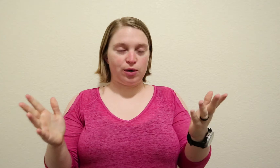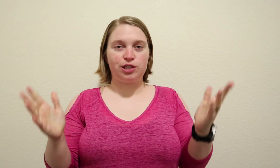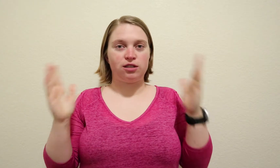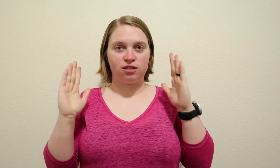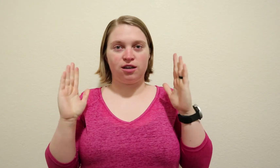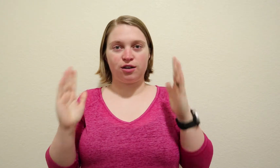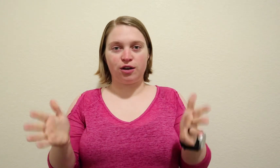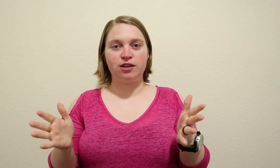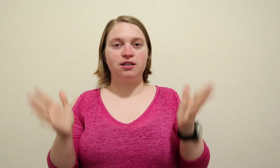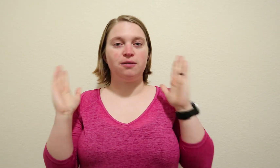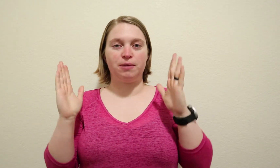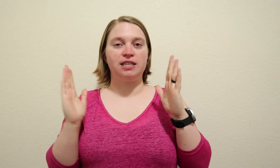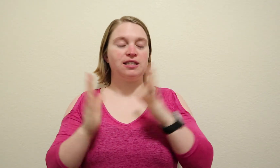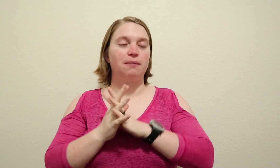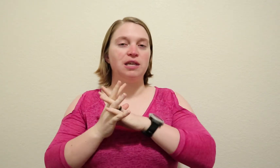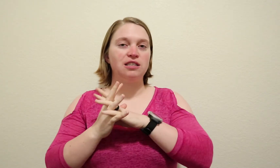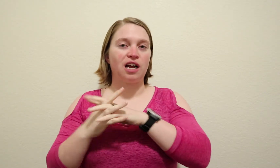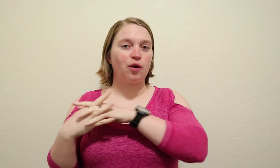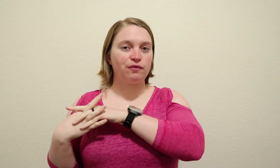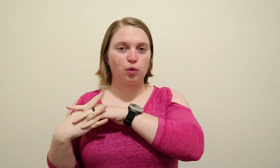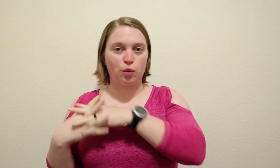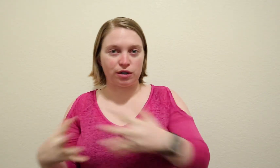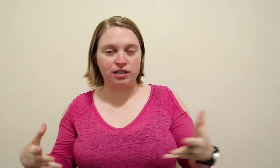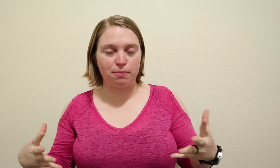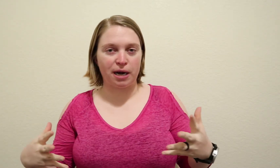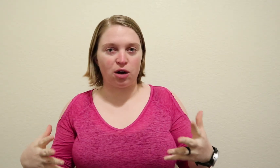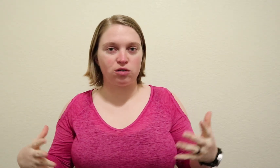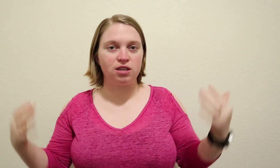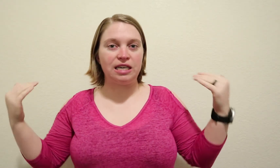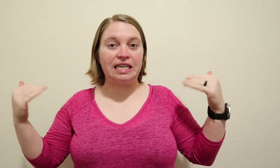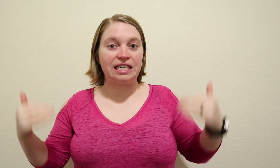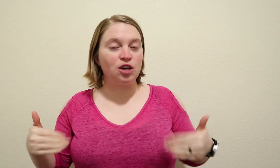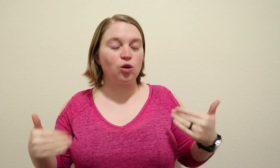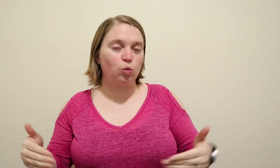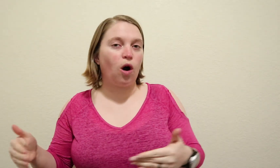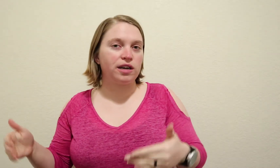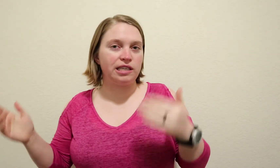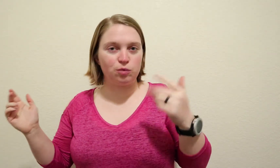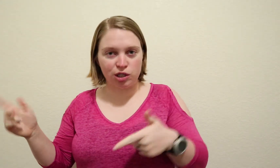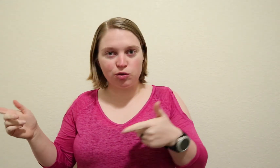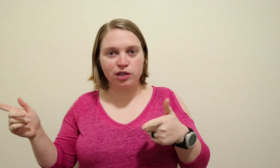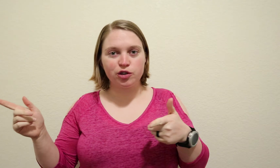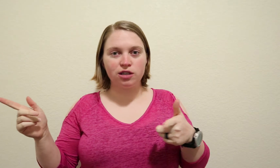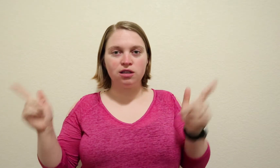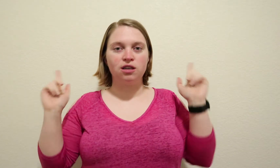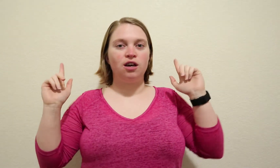which is good because that means I don't have to worry about heel walking restriction